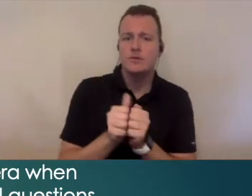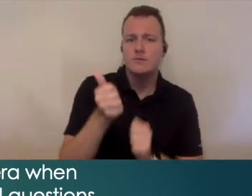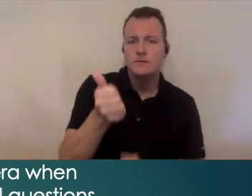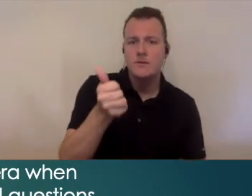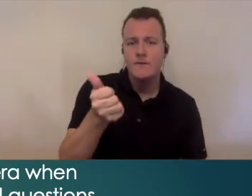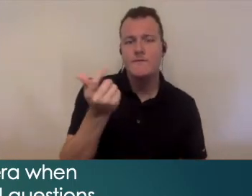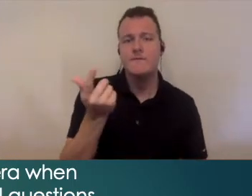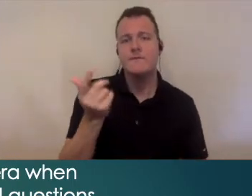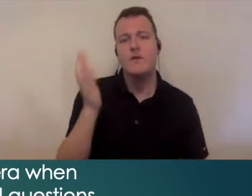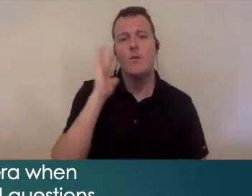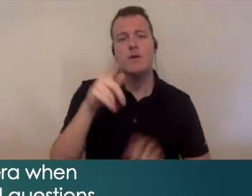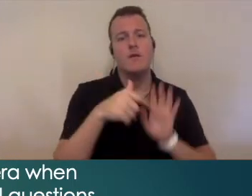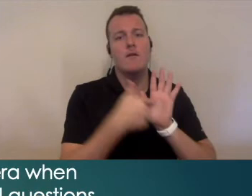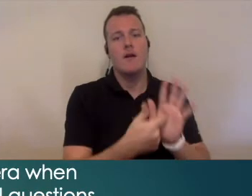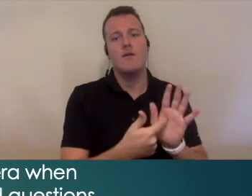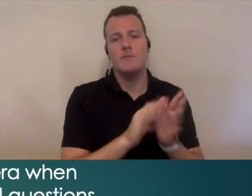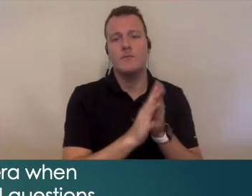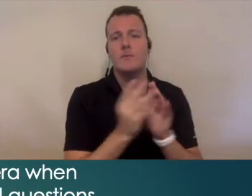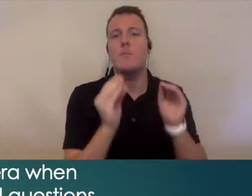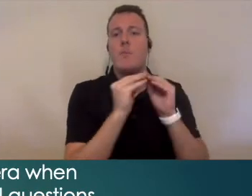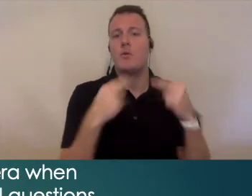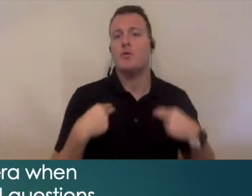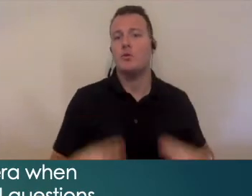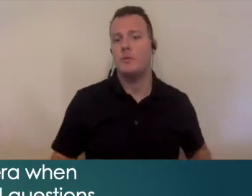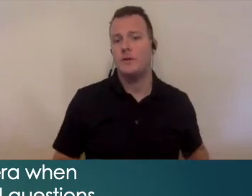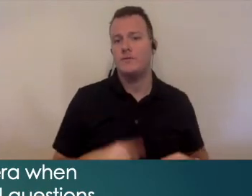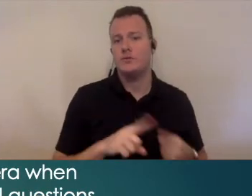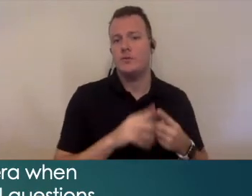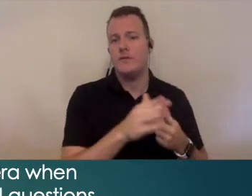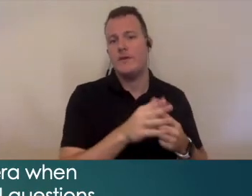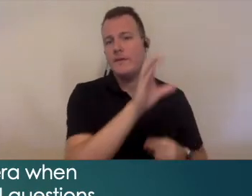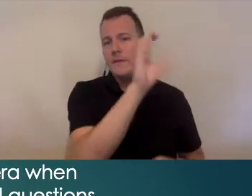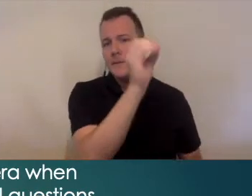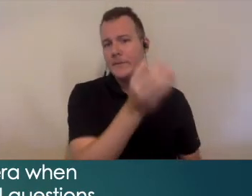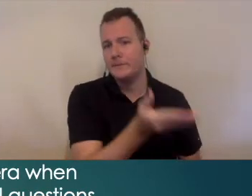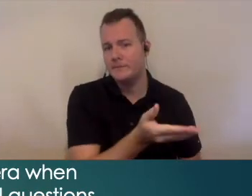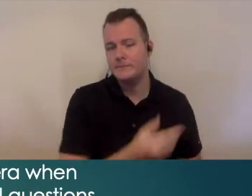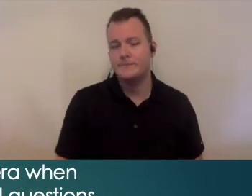you can because that's going to come off more human to the potential employer.